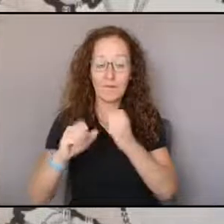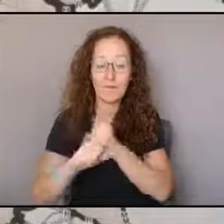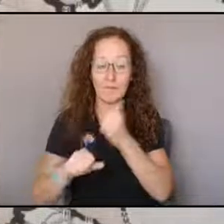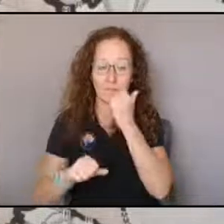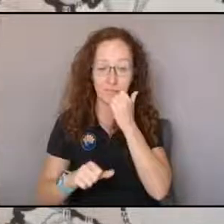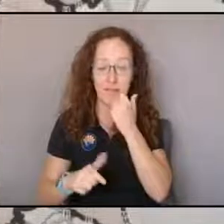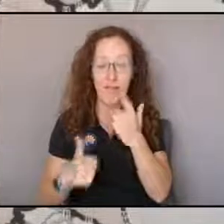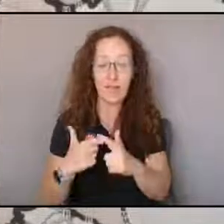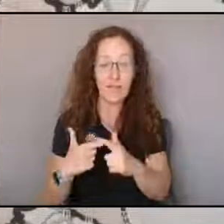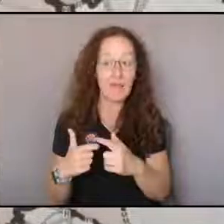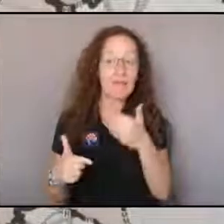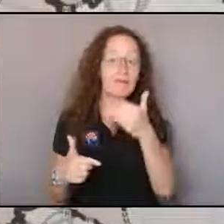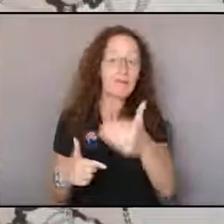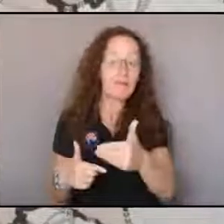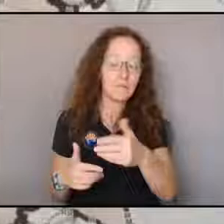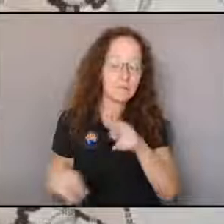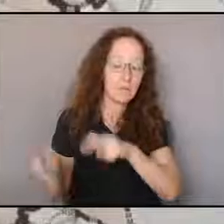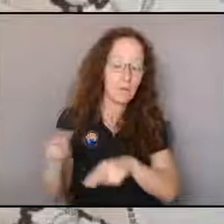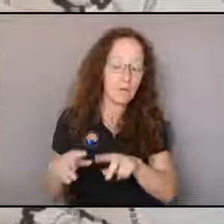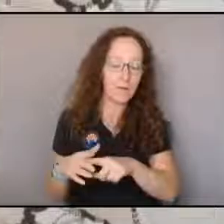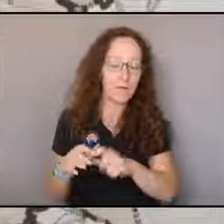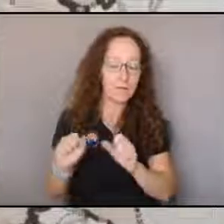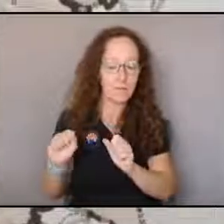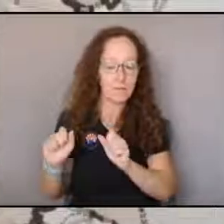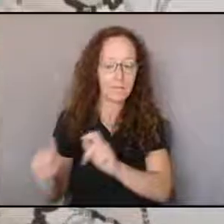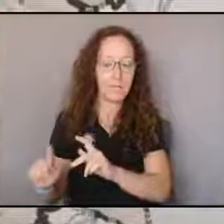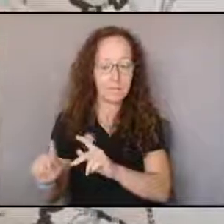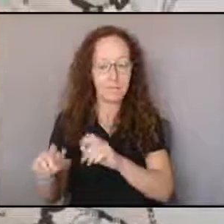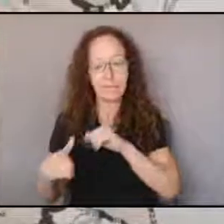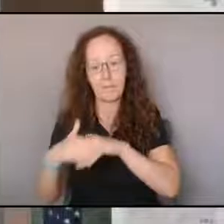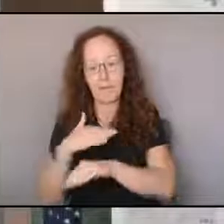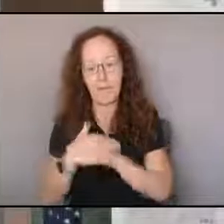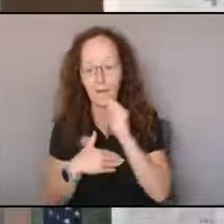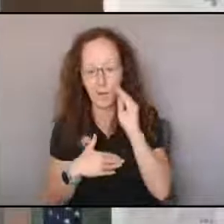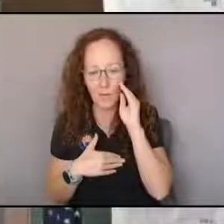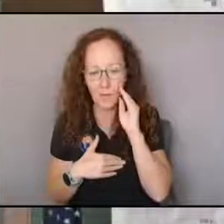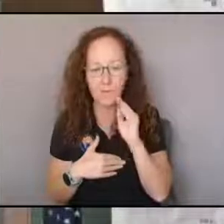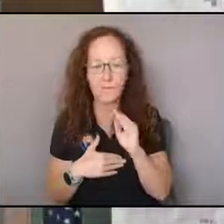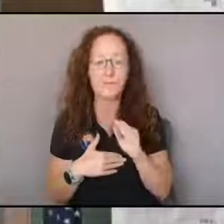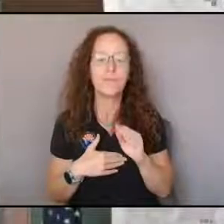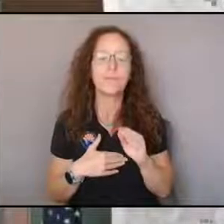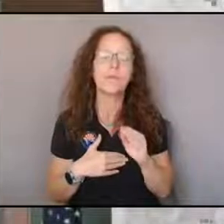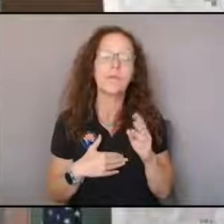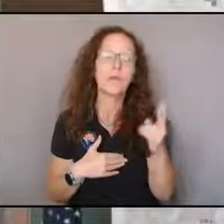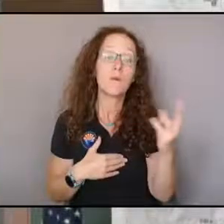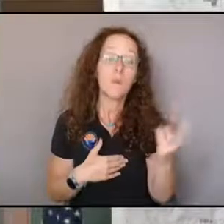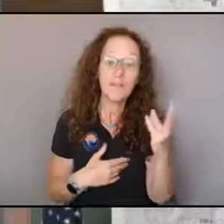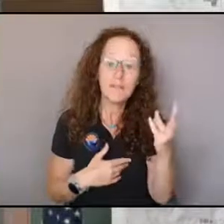CAN START LOOKING AT REPOPULATION AT SOME POINT. AND AGAIN, I DID WANT TO MENTION, IF YOU LOOK AT